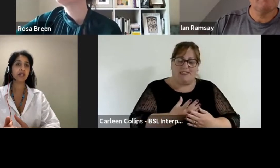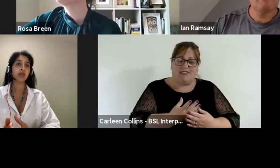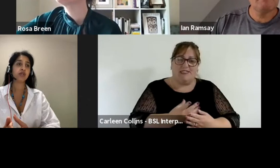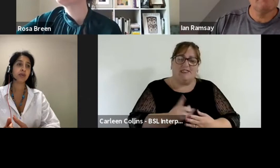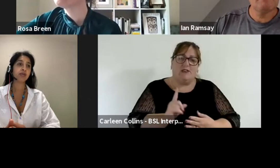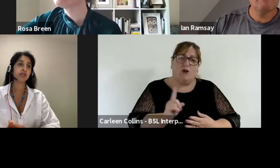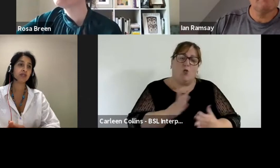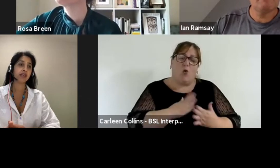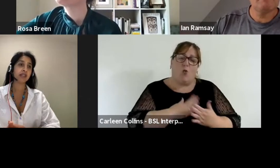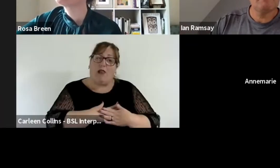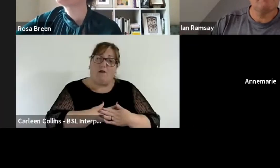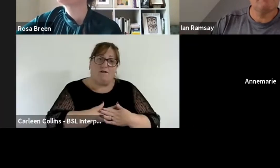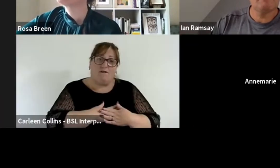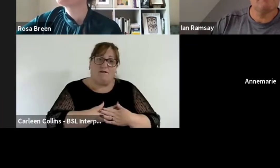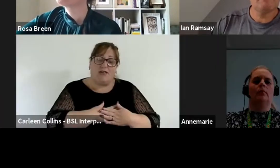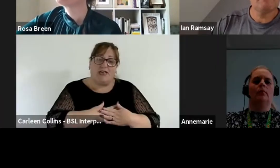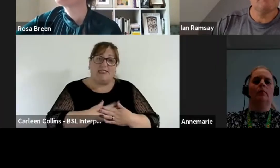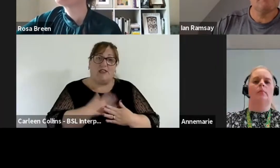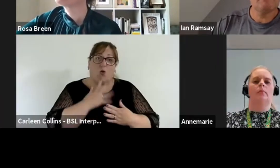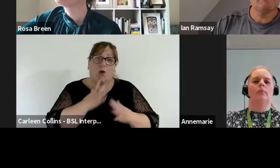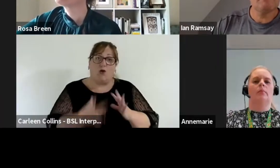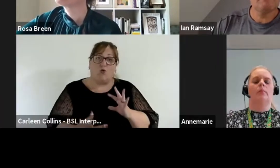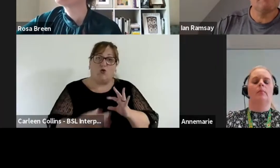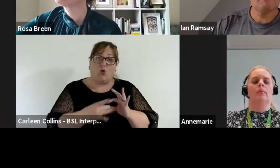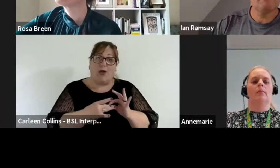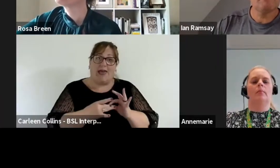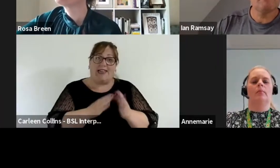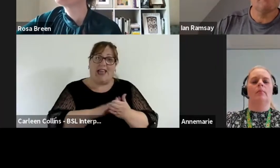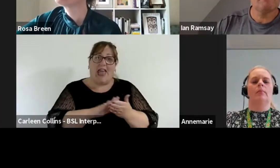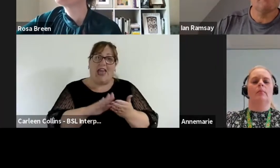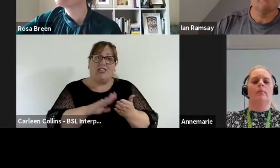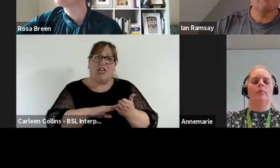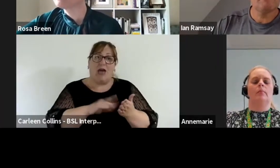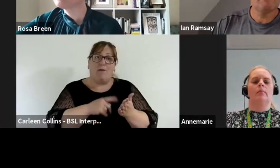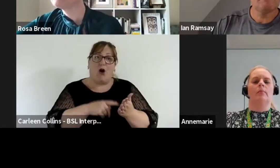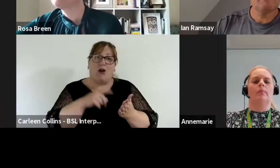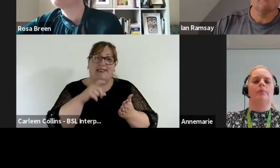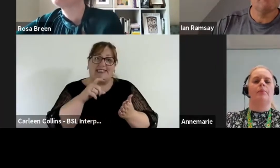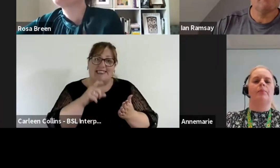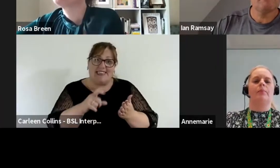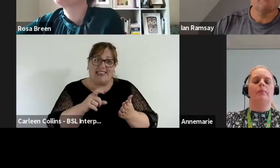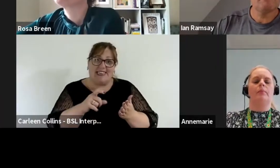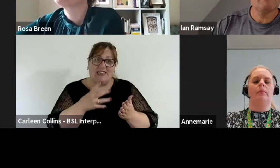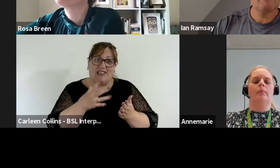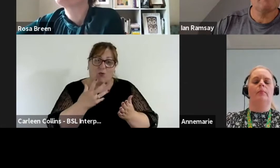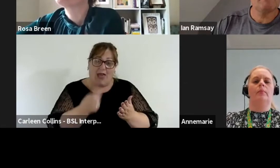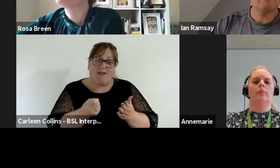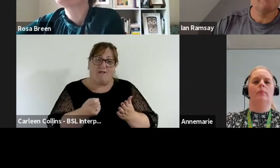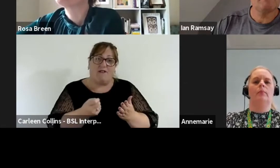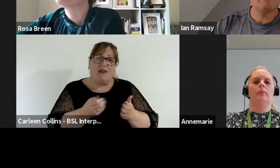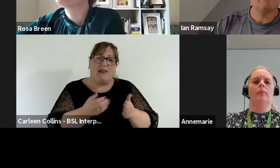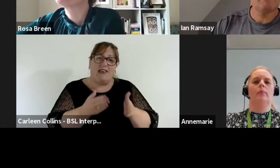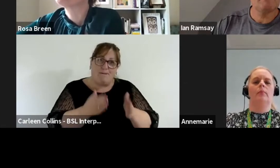Just engagement and support with regard to your own development. What we really love is that once you join HMRC, there is a huge amount of